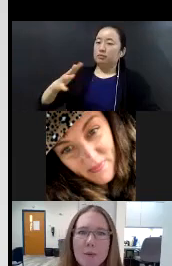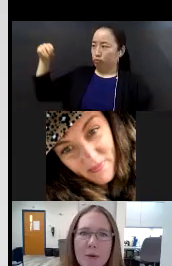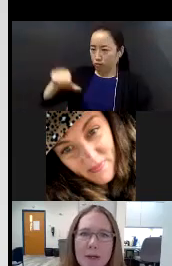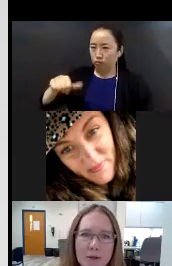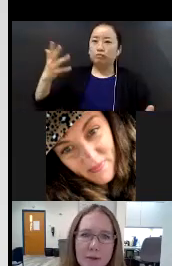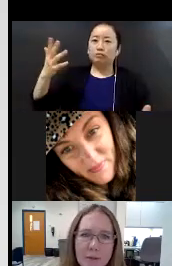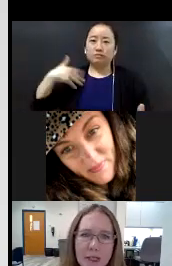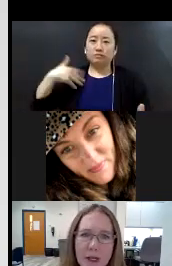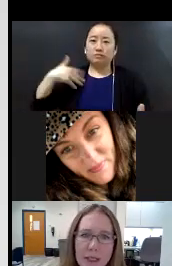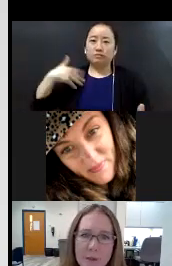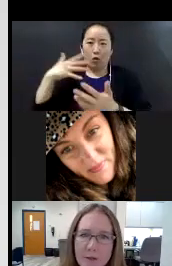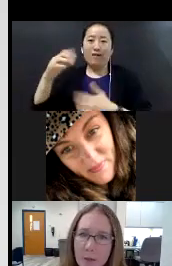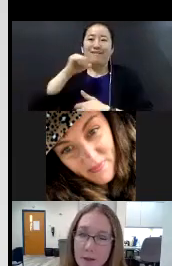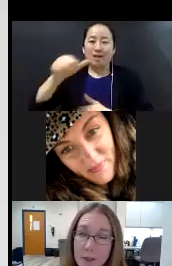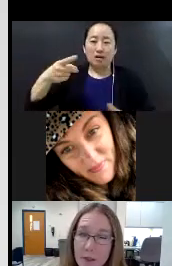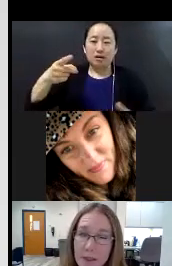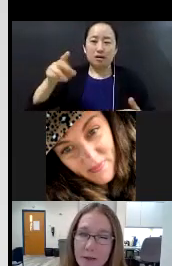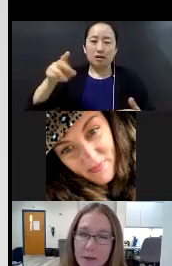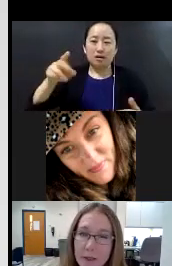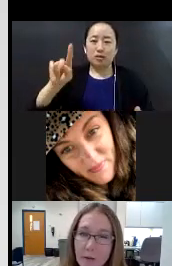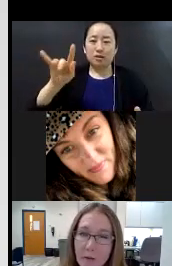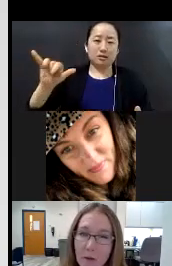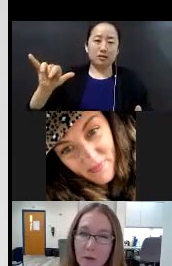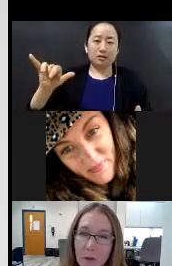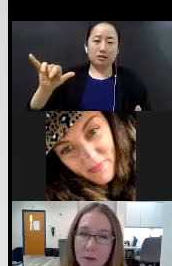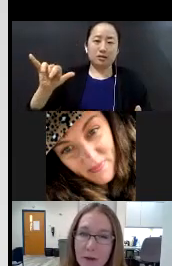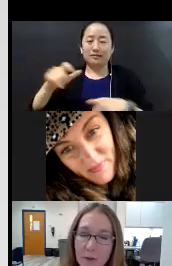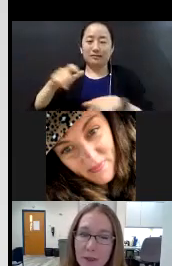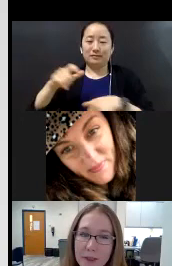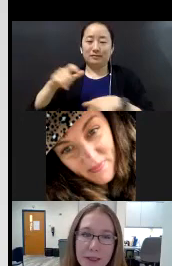I CAN'T REMEMBER WHAT MADONNA'S SPECIFIC POLICY WAS.